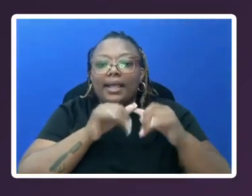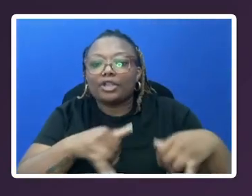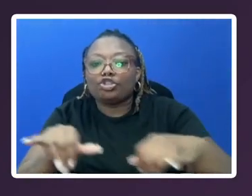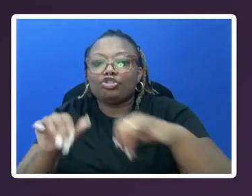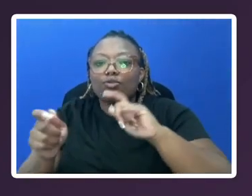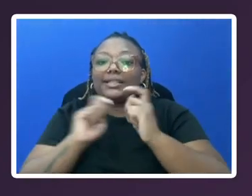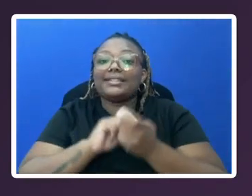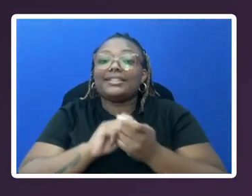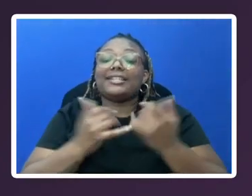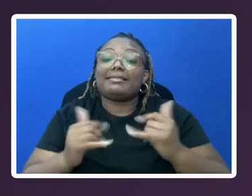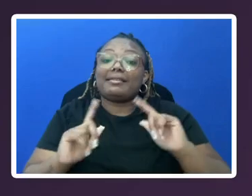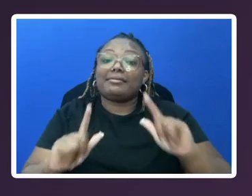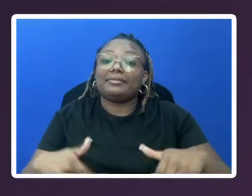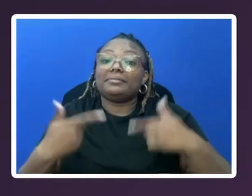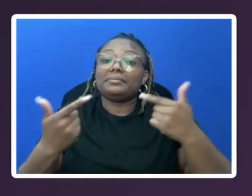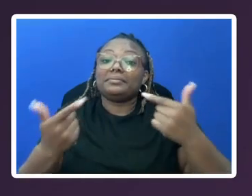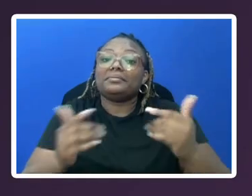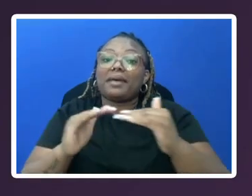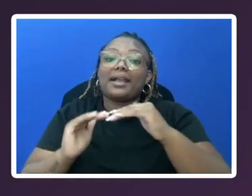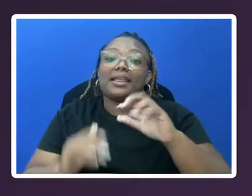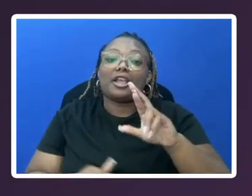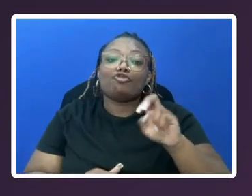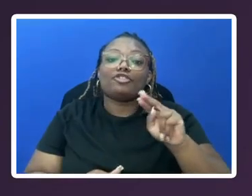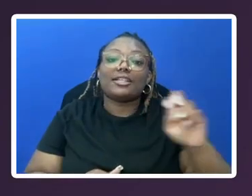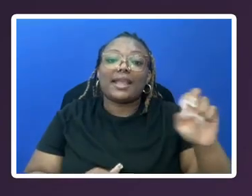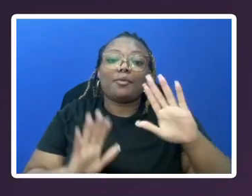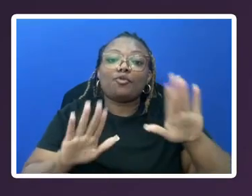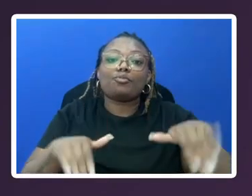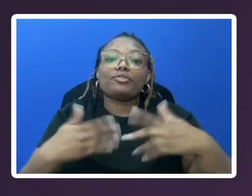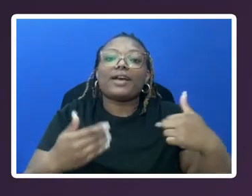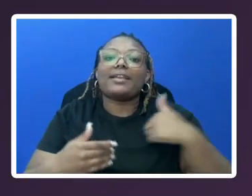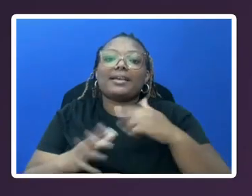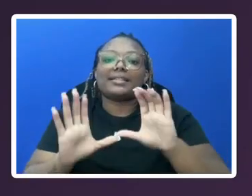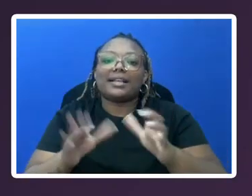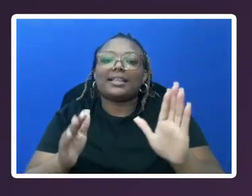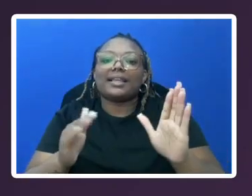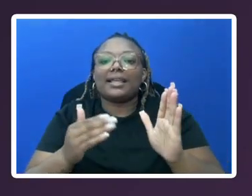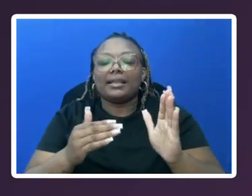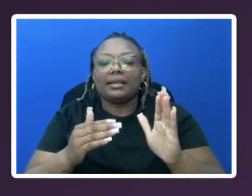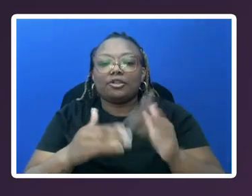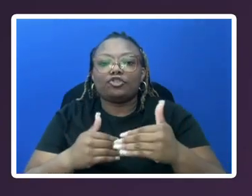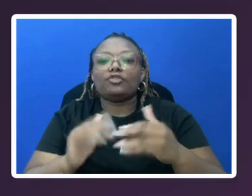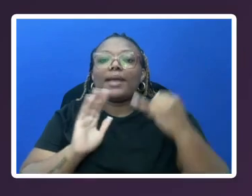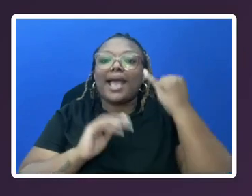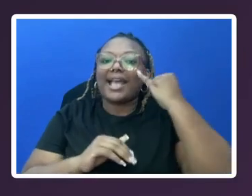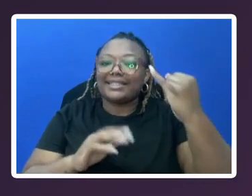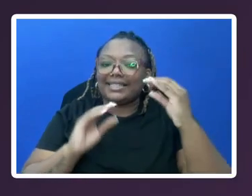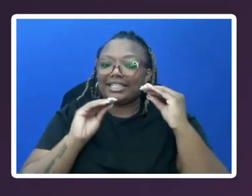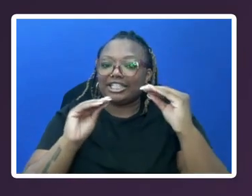Renee, as she'll guide us through a classroom IDM teaching model.